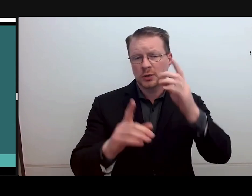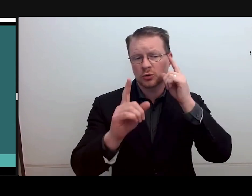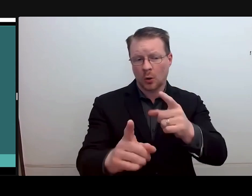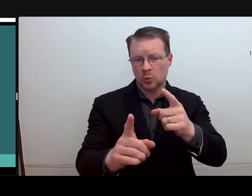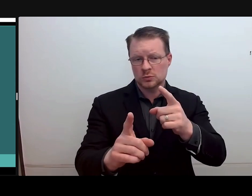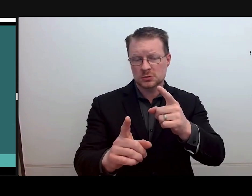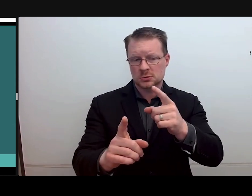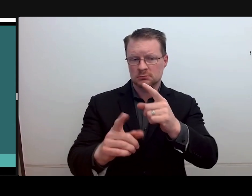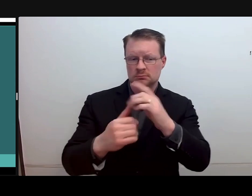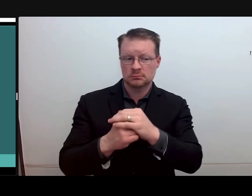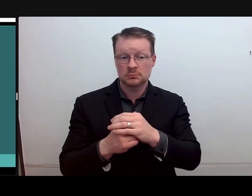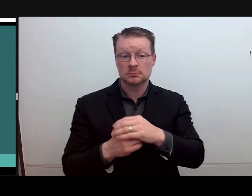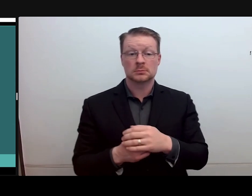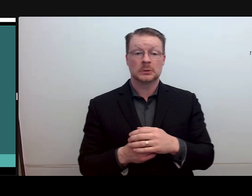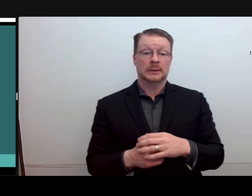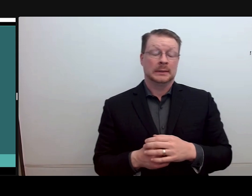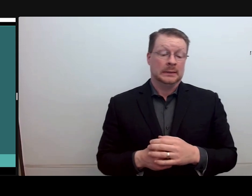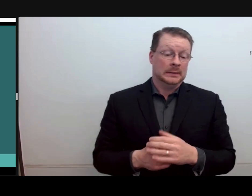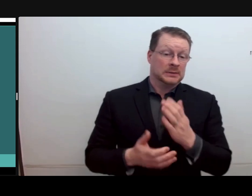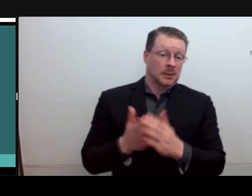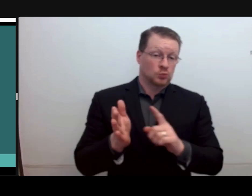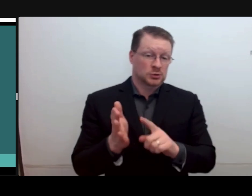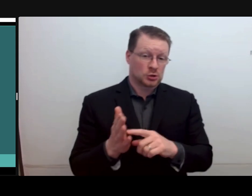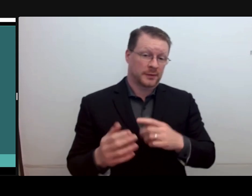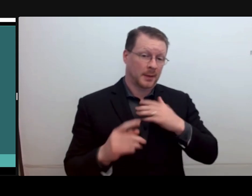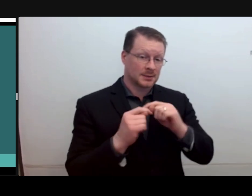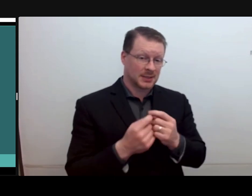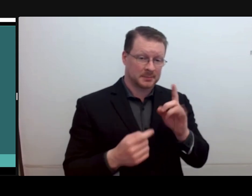Another rationale relates to career goals.